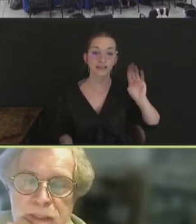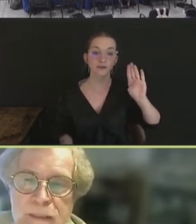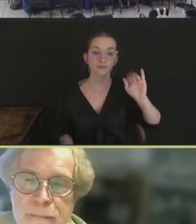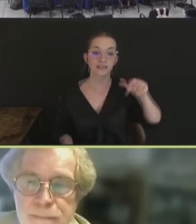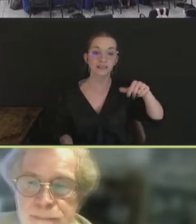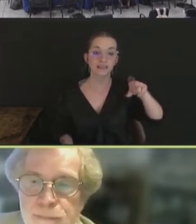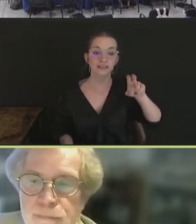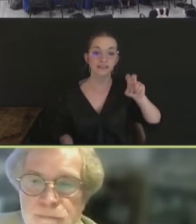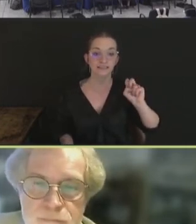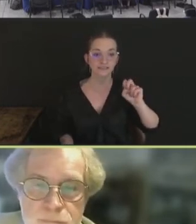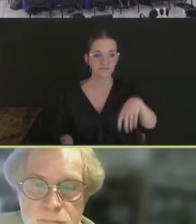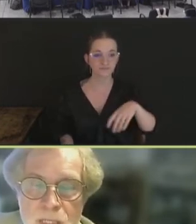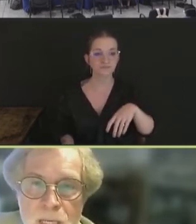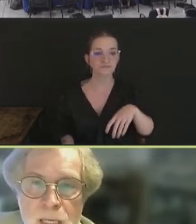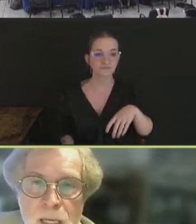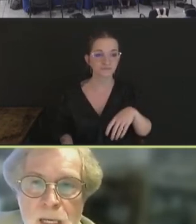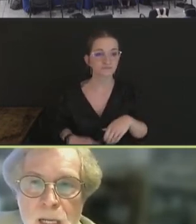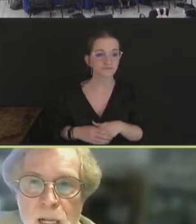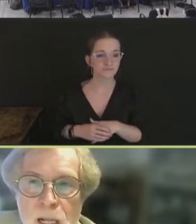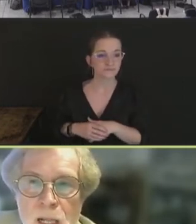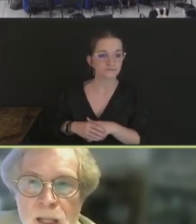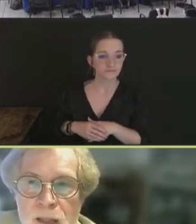Next, please.